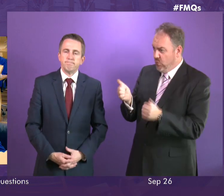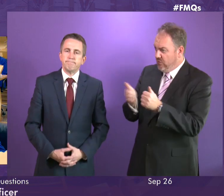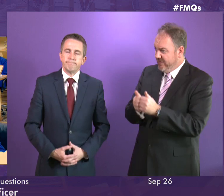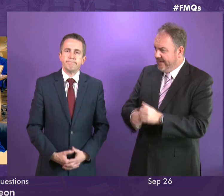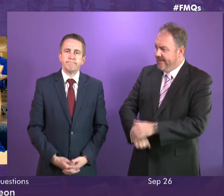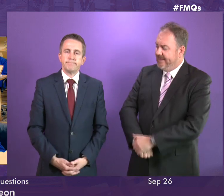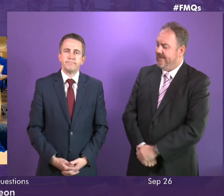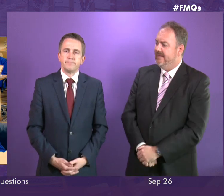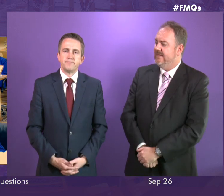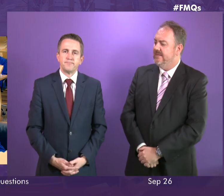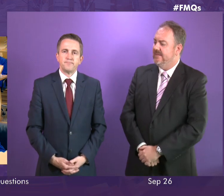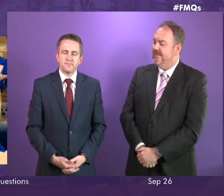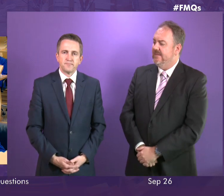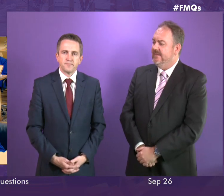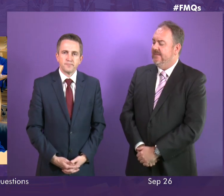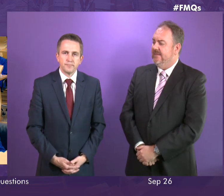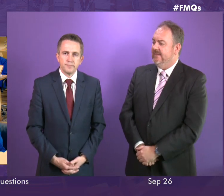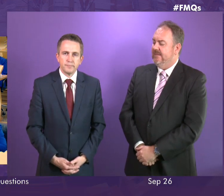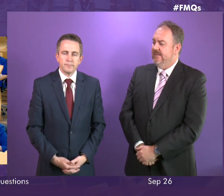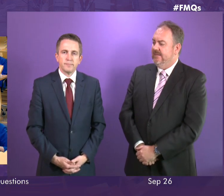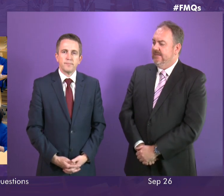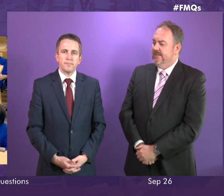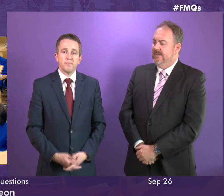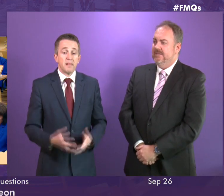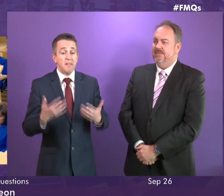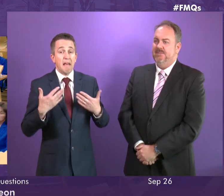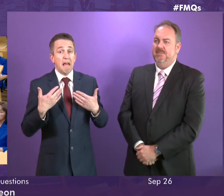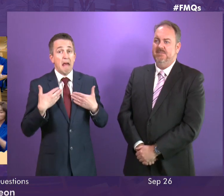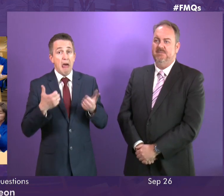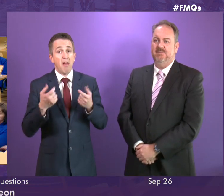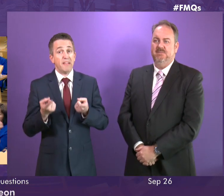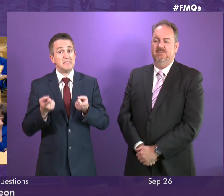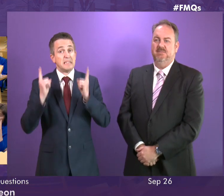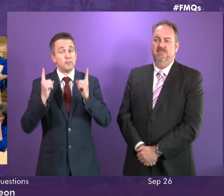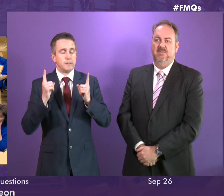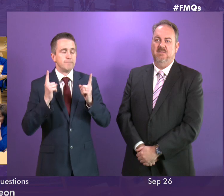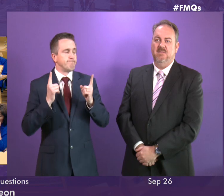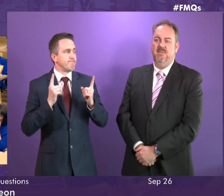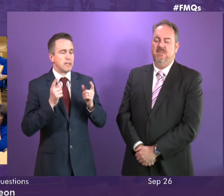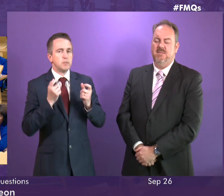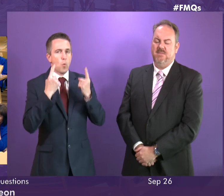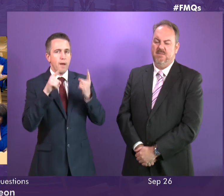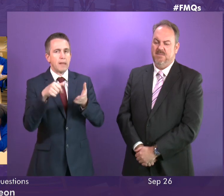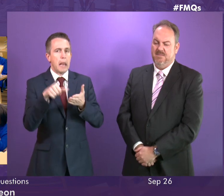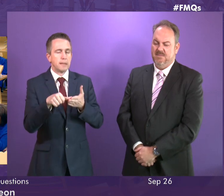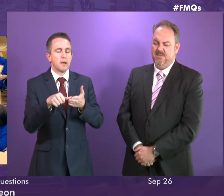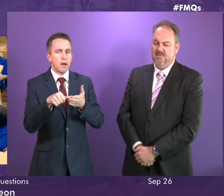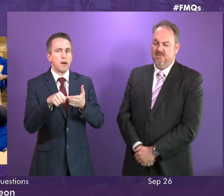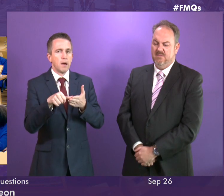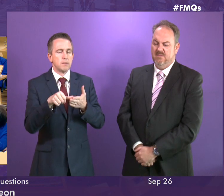The First Minister (Nicola Sturgeon): The Cabinet Secretary for Health and Sport is aware of the letter to which Liz Smith has referred. I understand that she has also